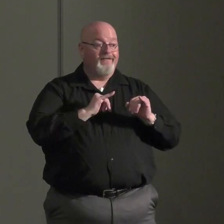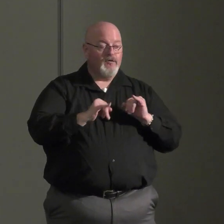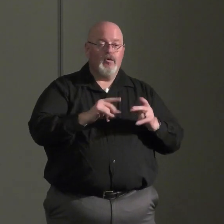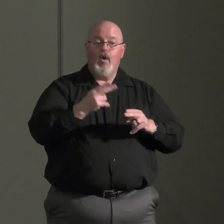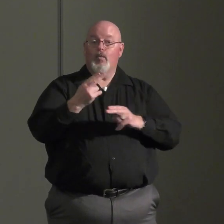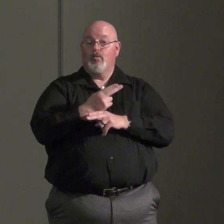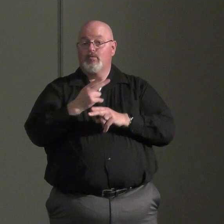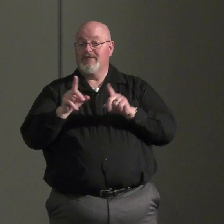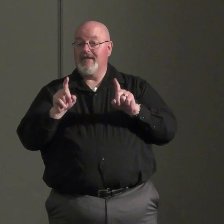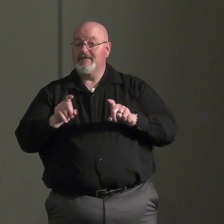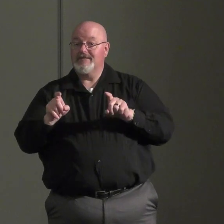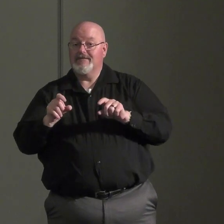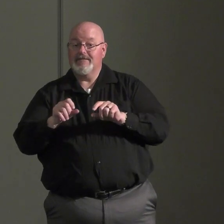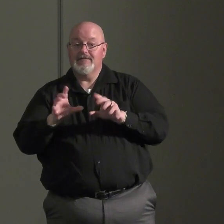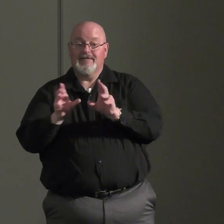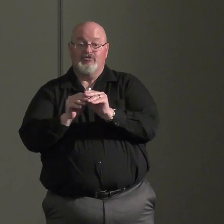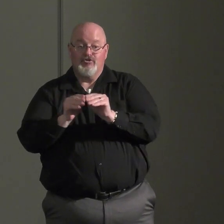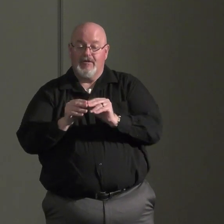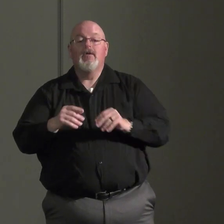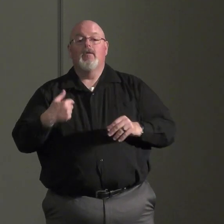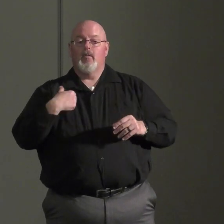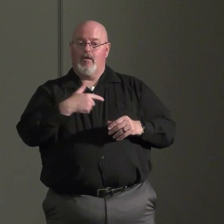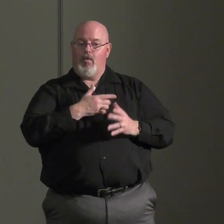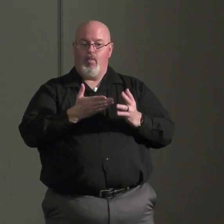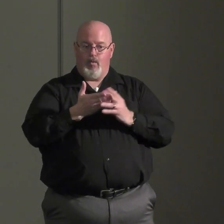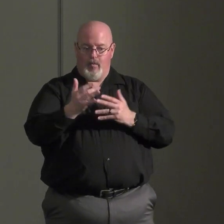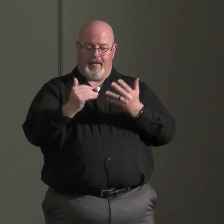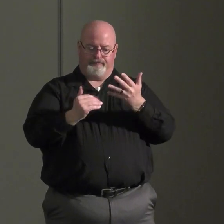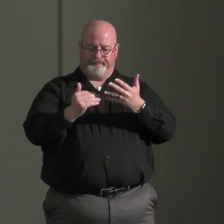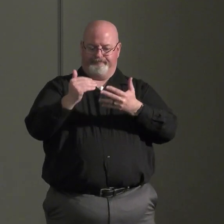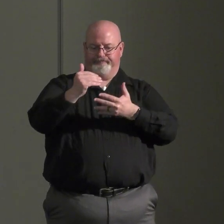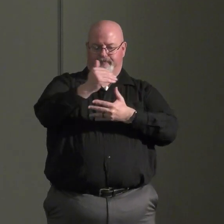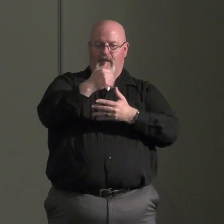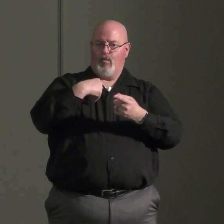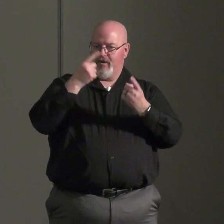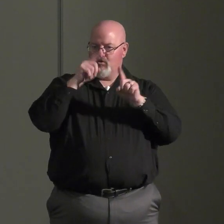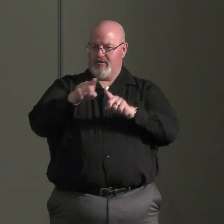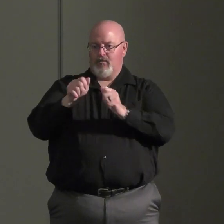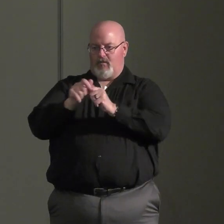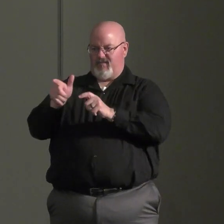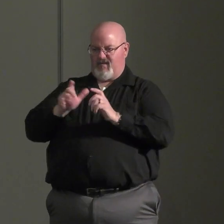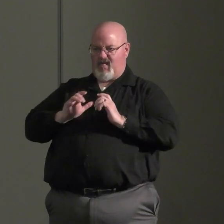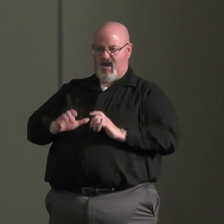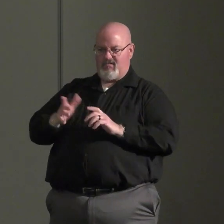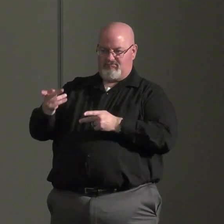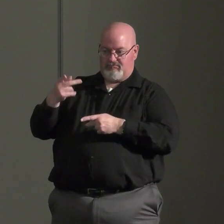testing session we go through the protocol we agreed upon with the client with them. Whether